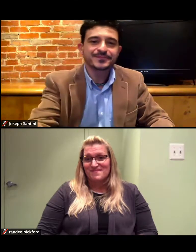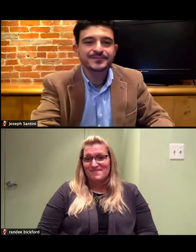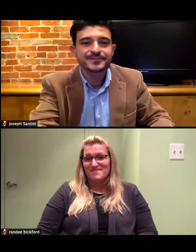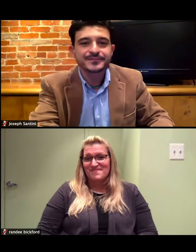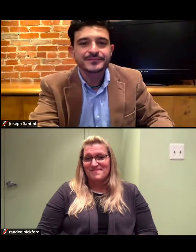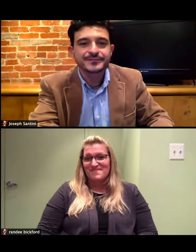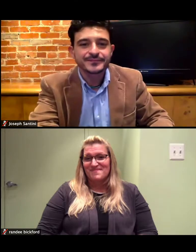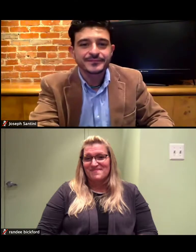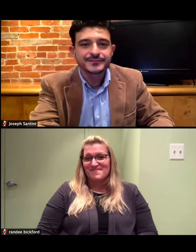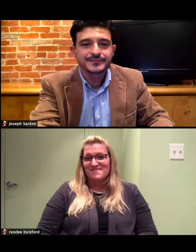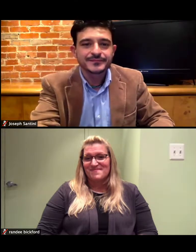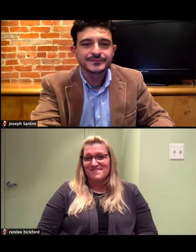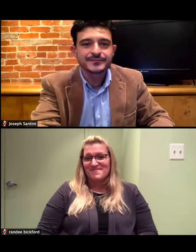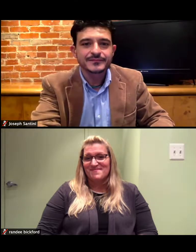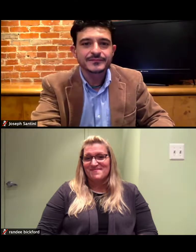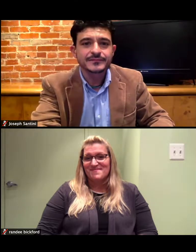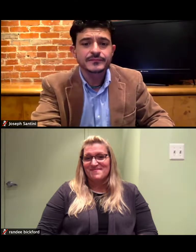and that's necessary through adults.